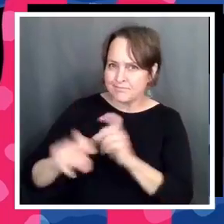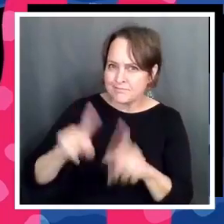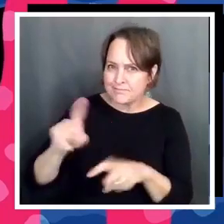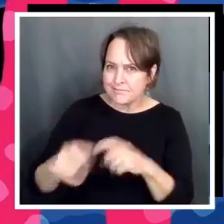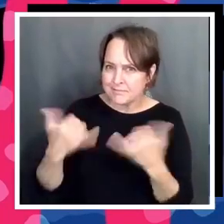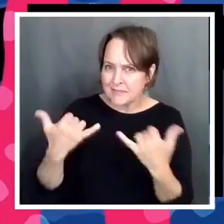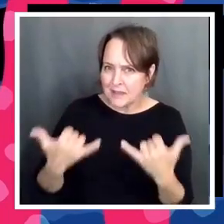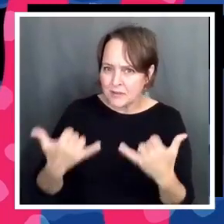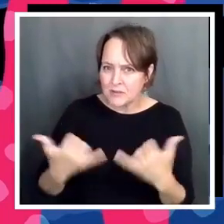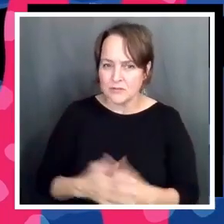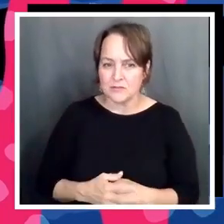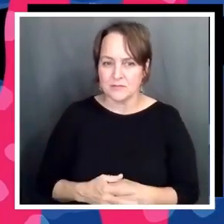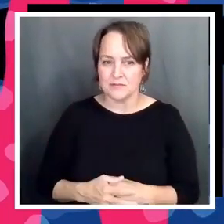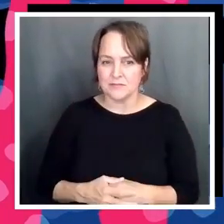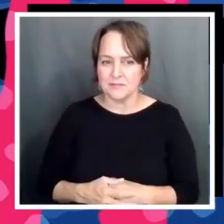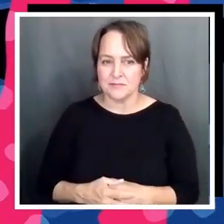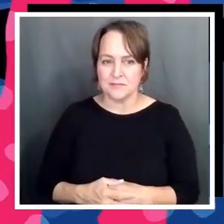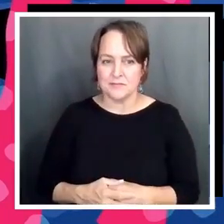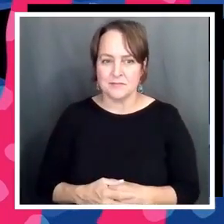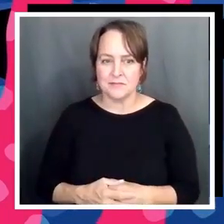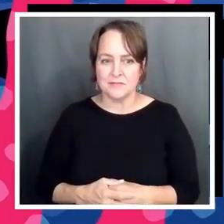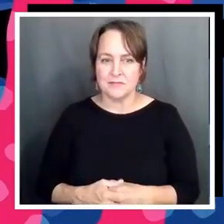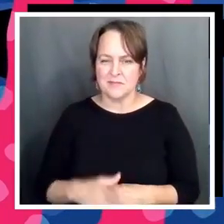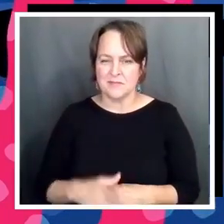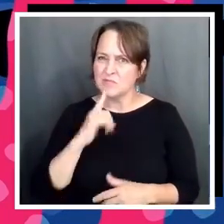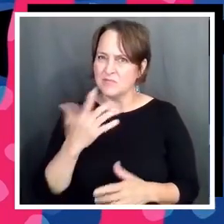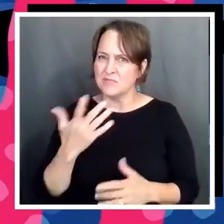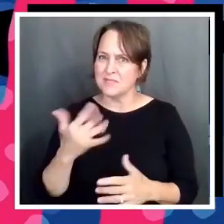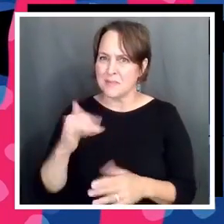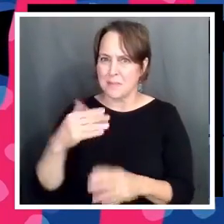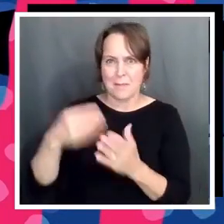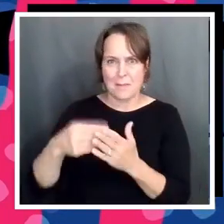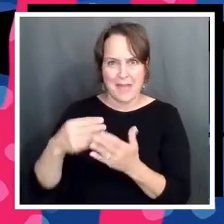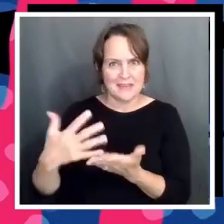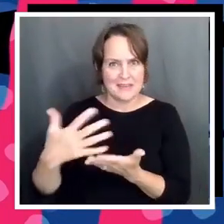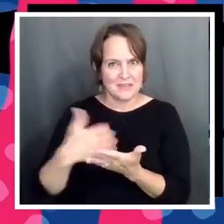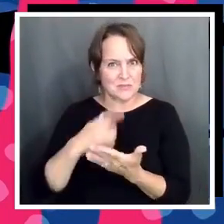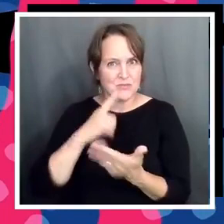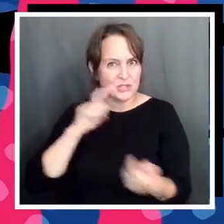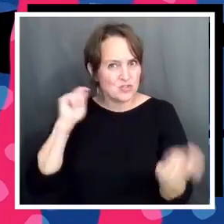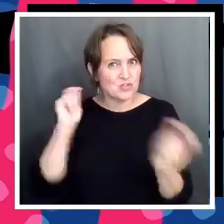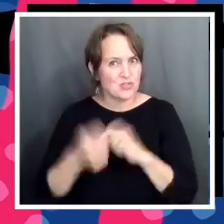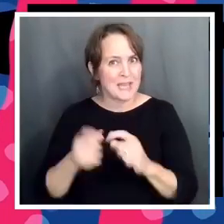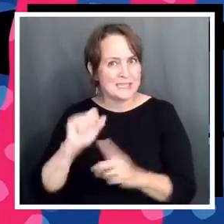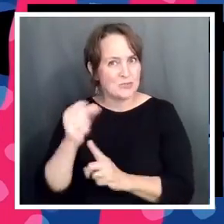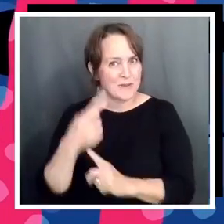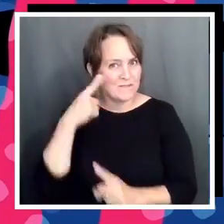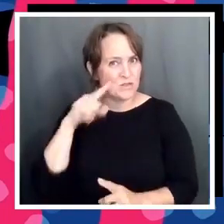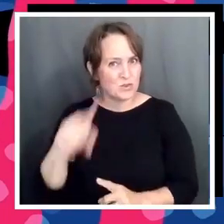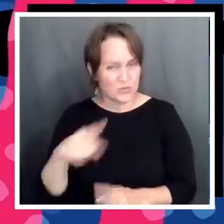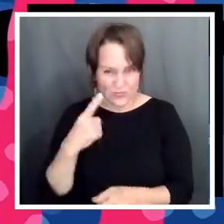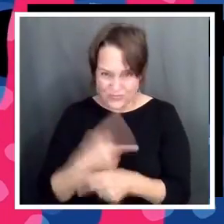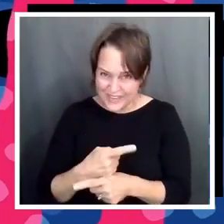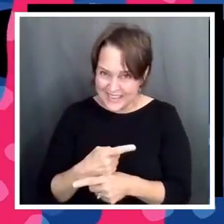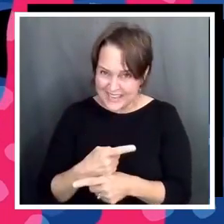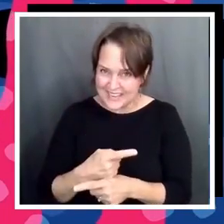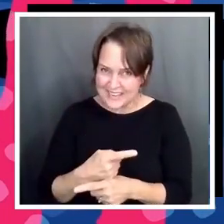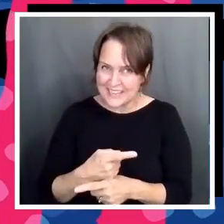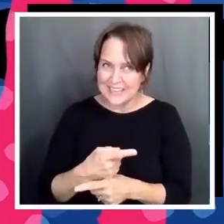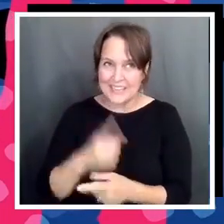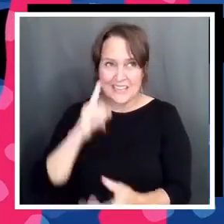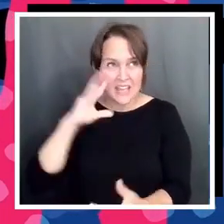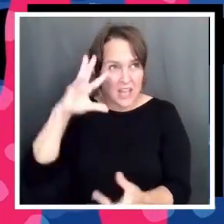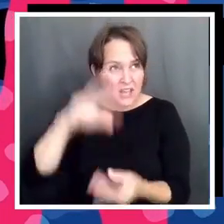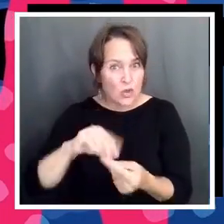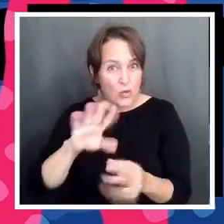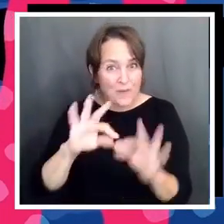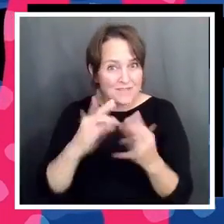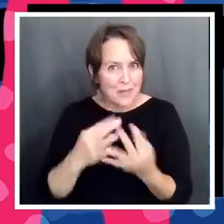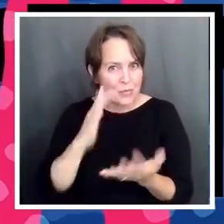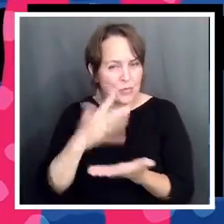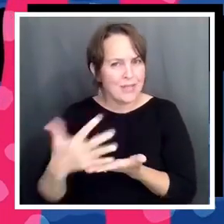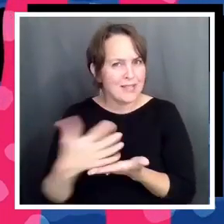AND A SECOND PART-TIME JOB.